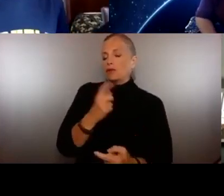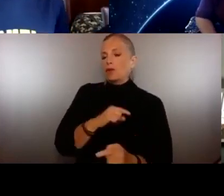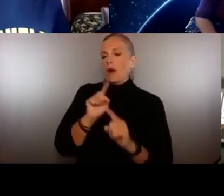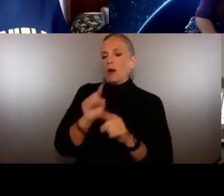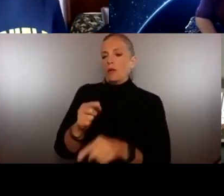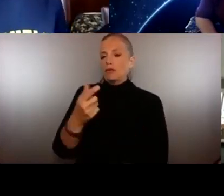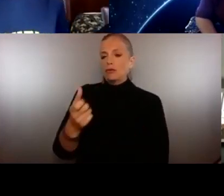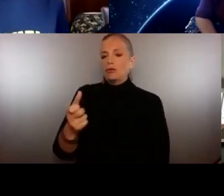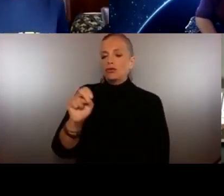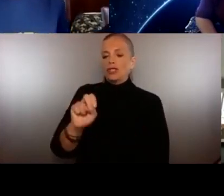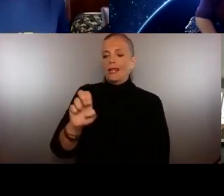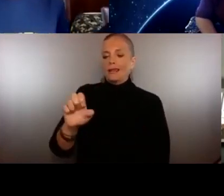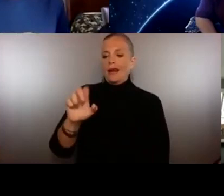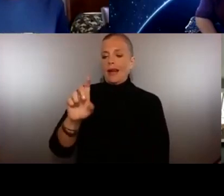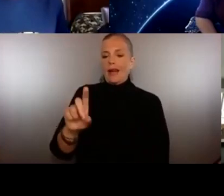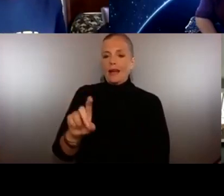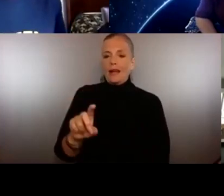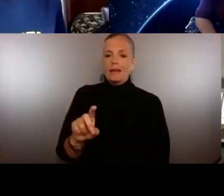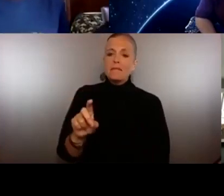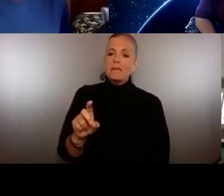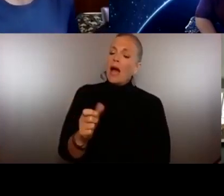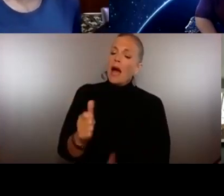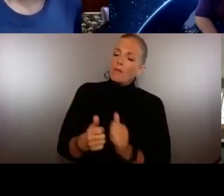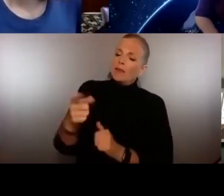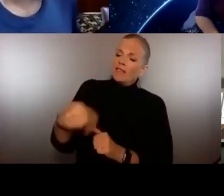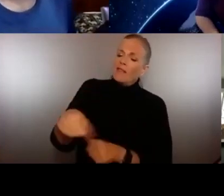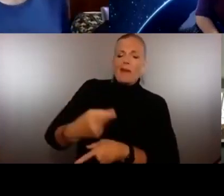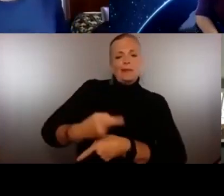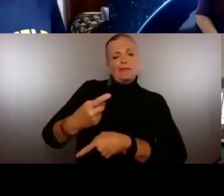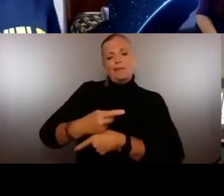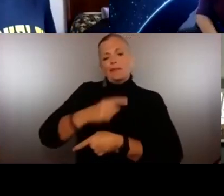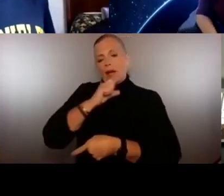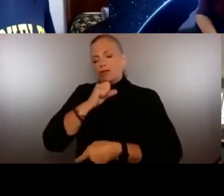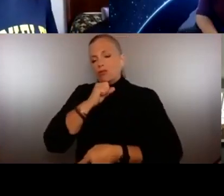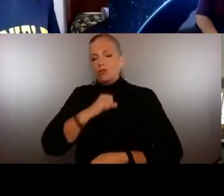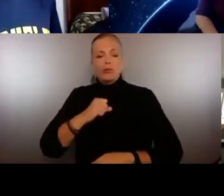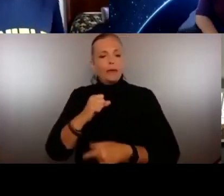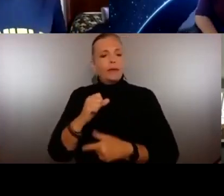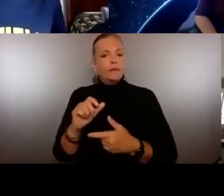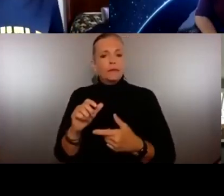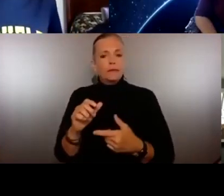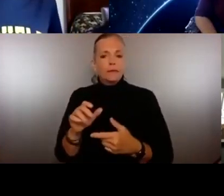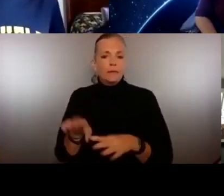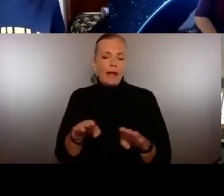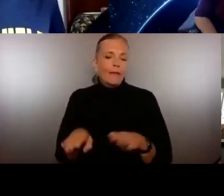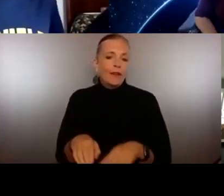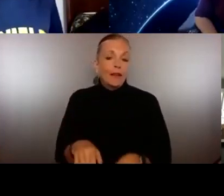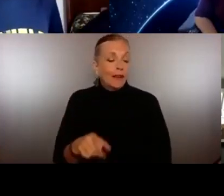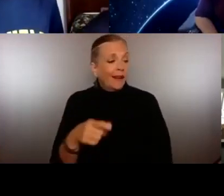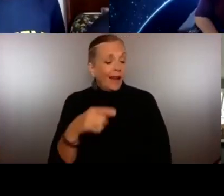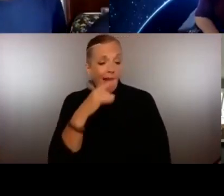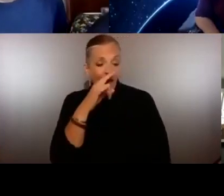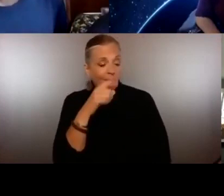was what I would call age-appropriate behavior. Kids, if they didn't have disabilities